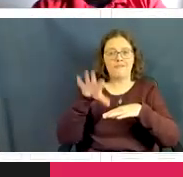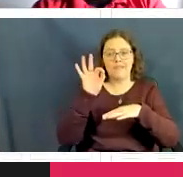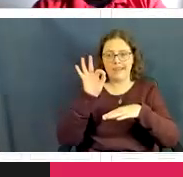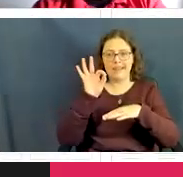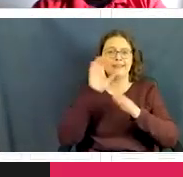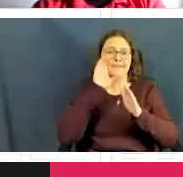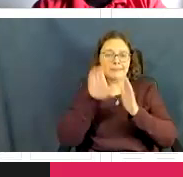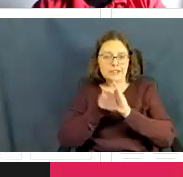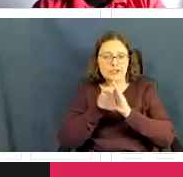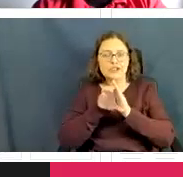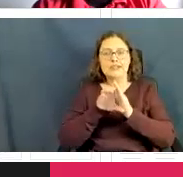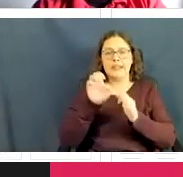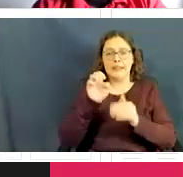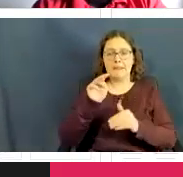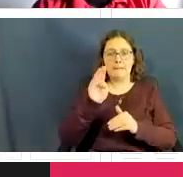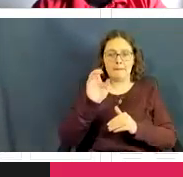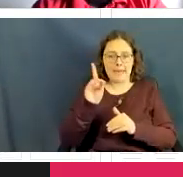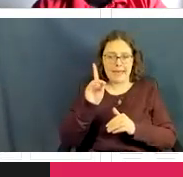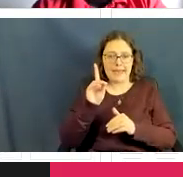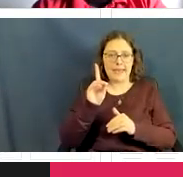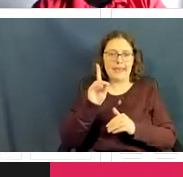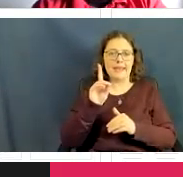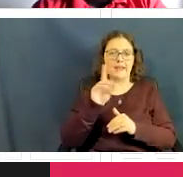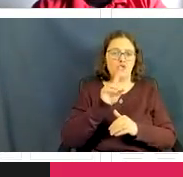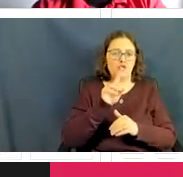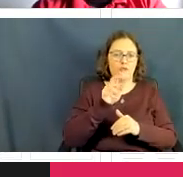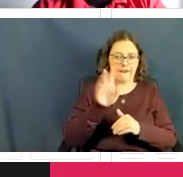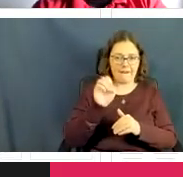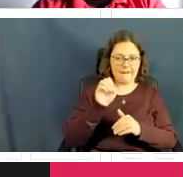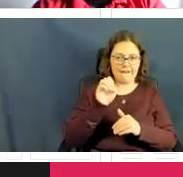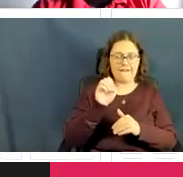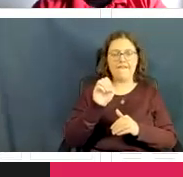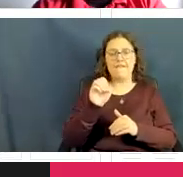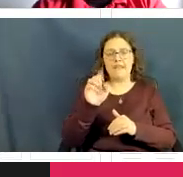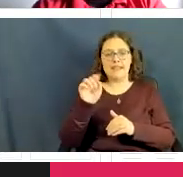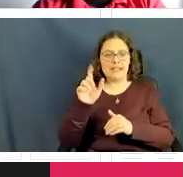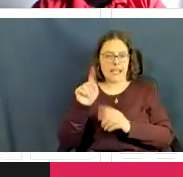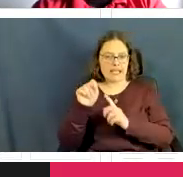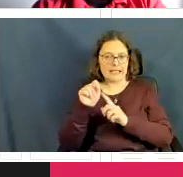another group of people Google does this behind the scenes for you.